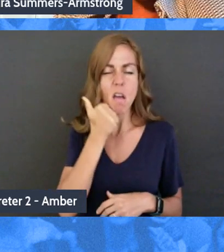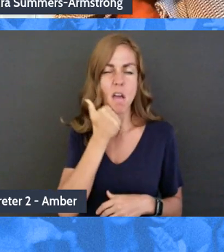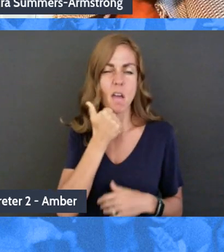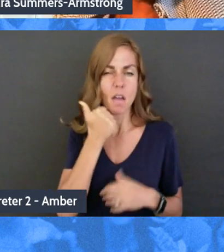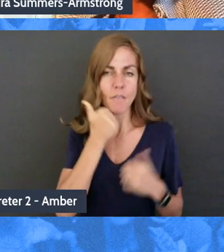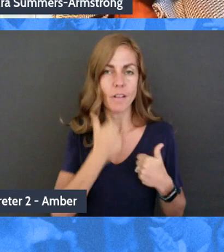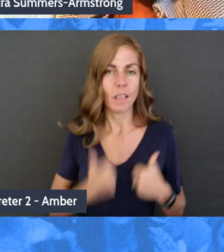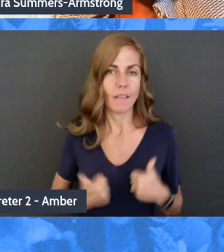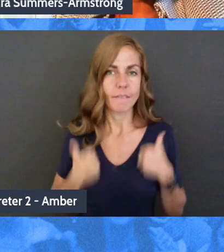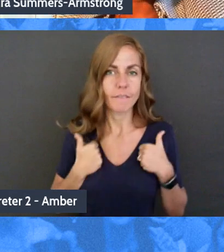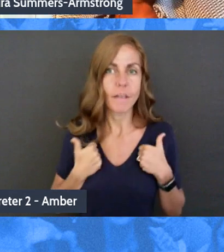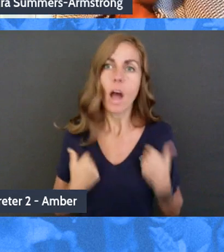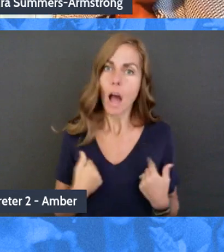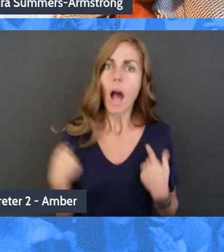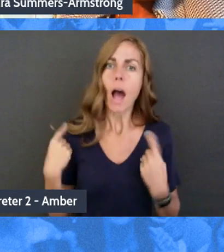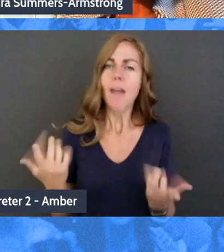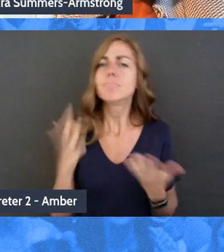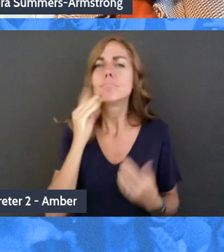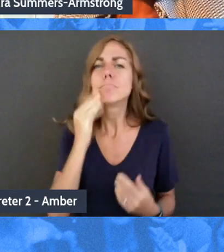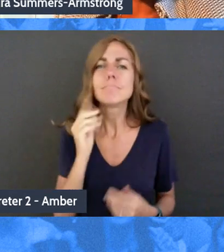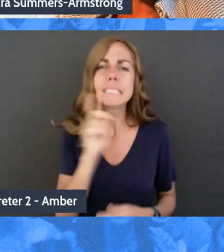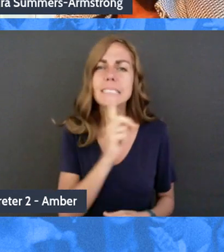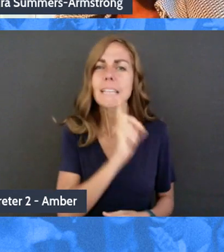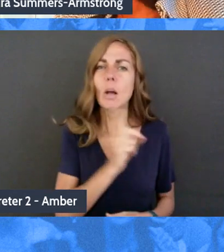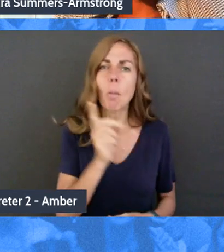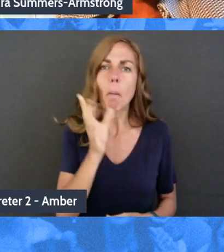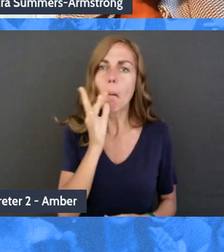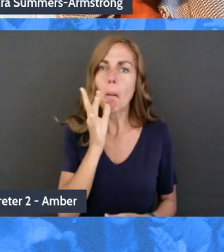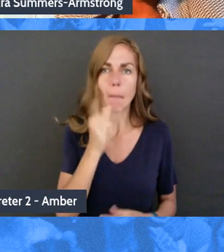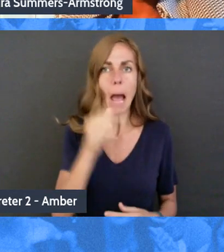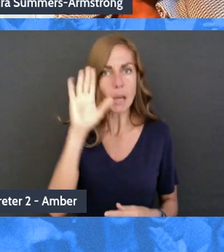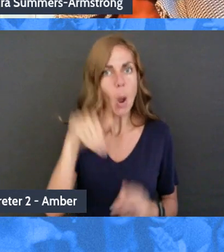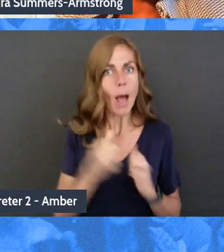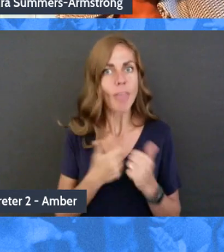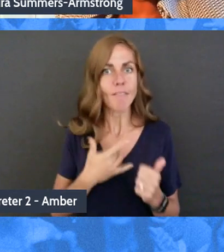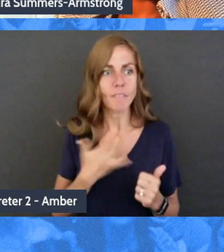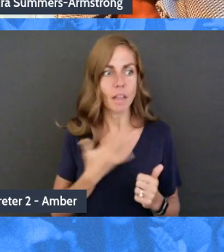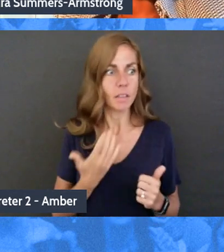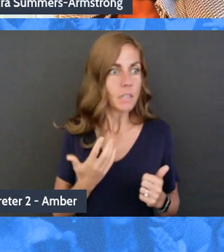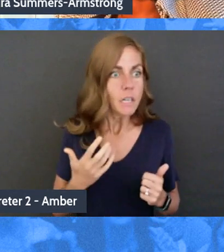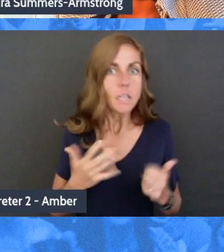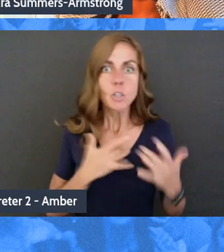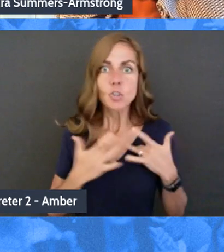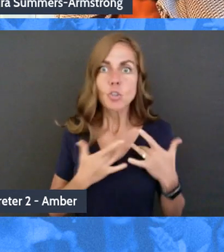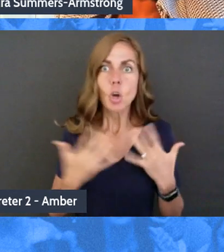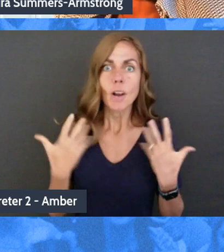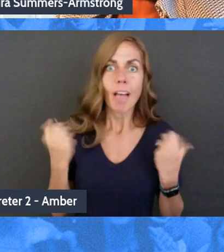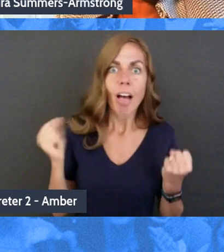I've been a single parent. I know what that feels like to be concerned about health care costs, to be concerned about food,